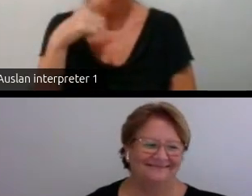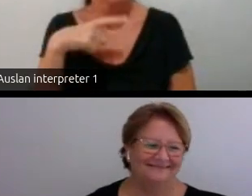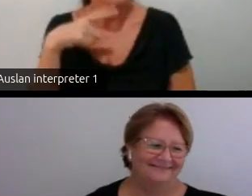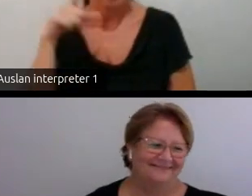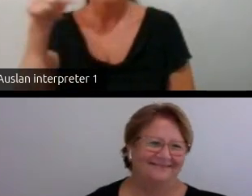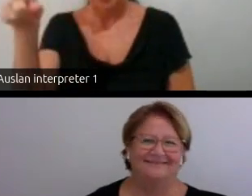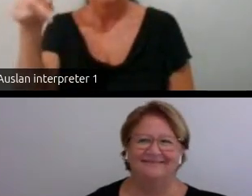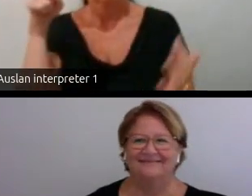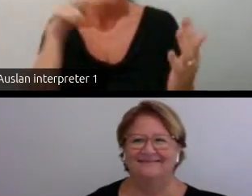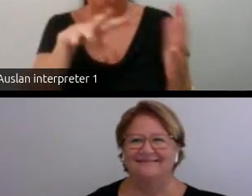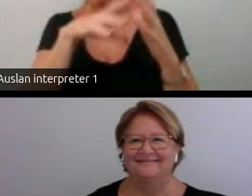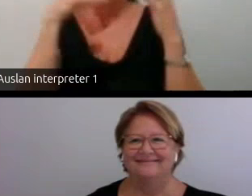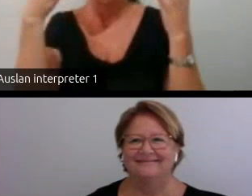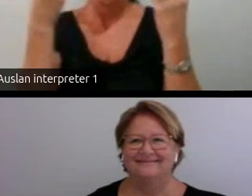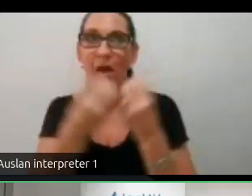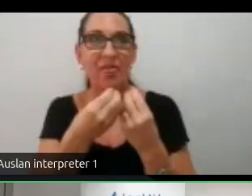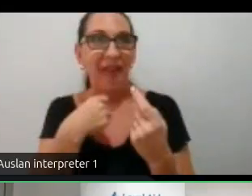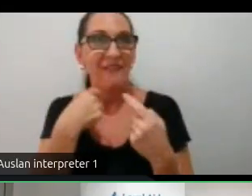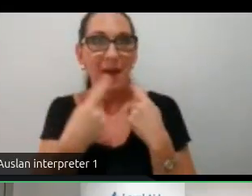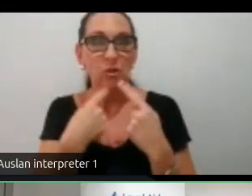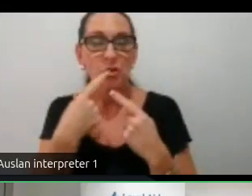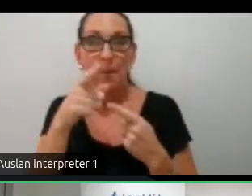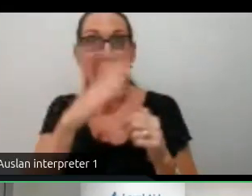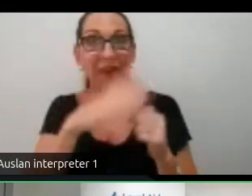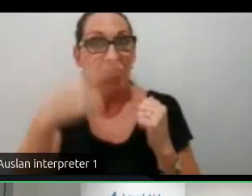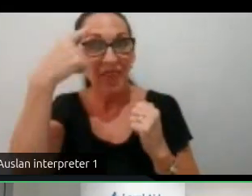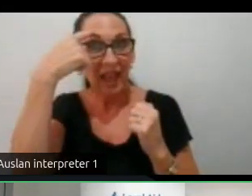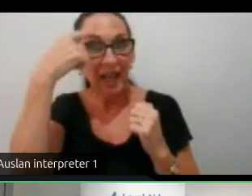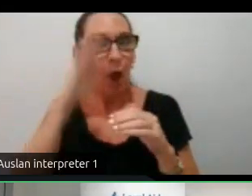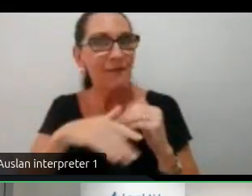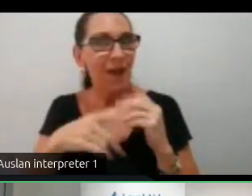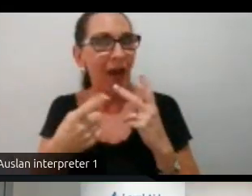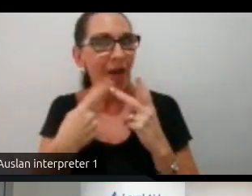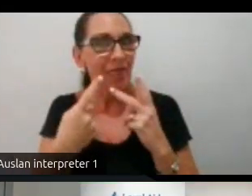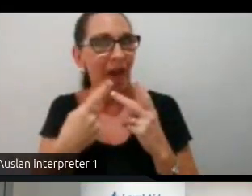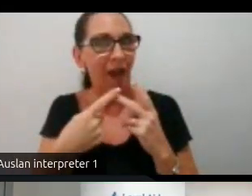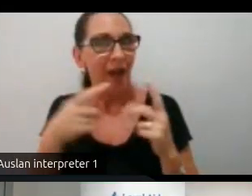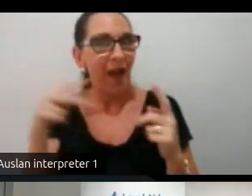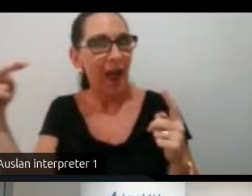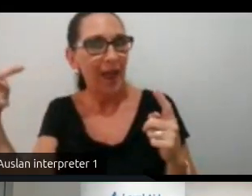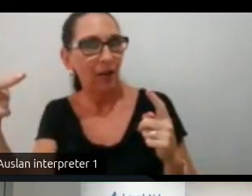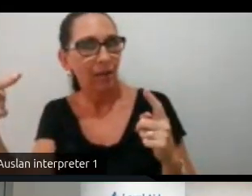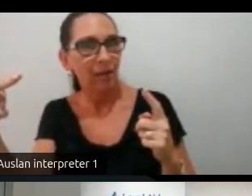all the information from both. Can we have a look at the other angle? Just slow it down a bit. Yeah.